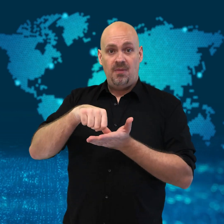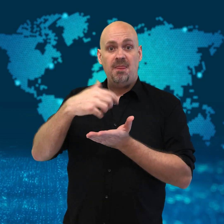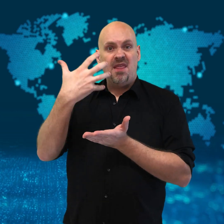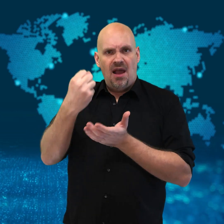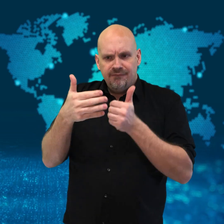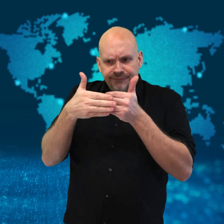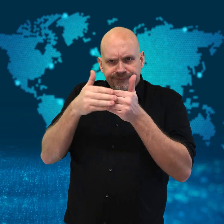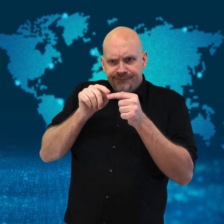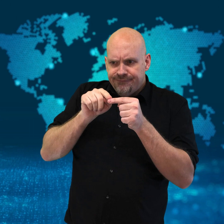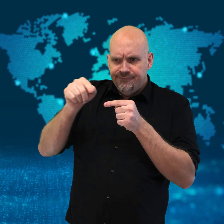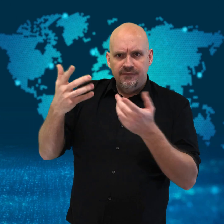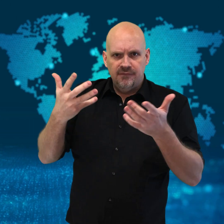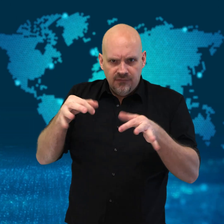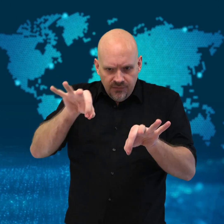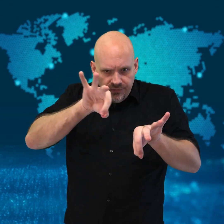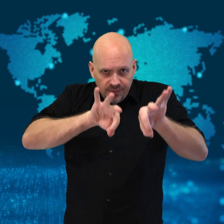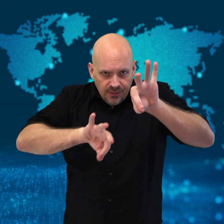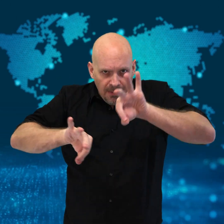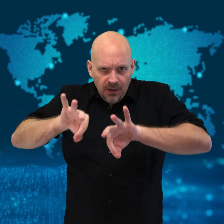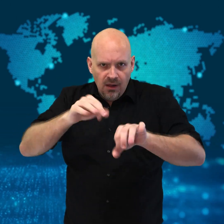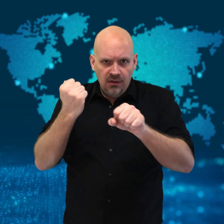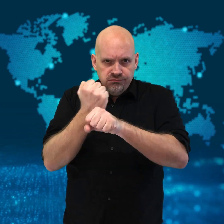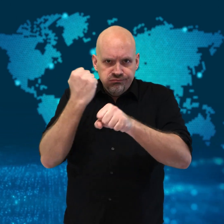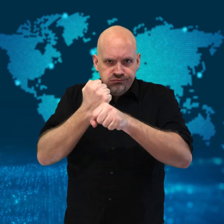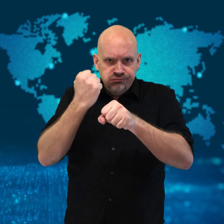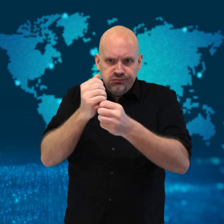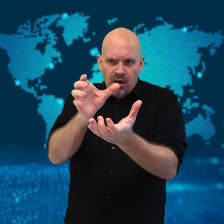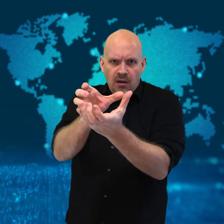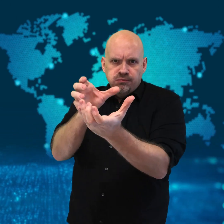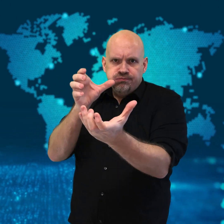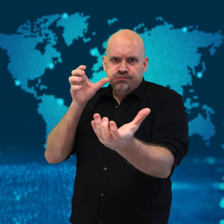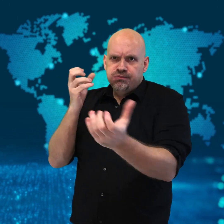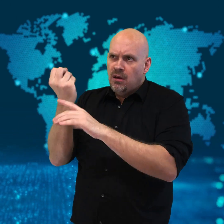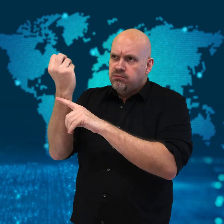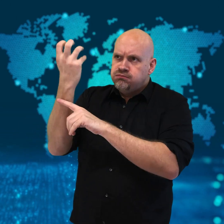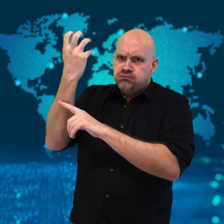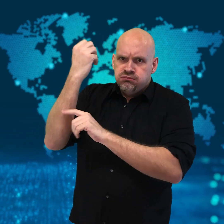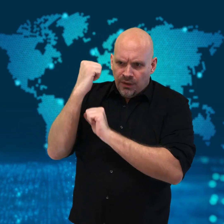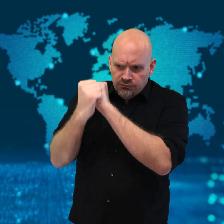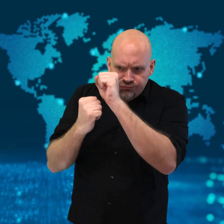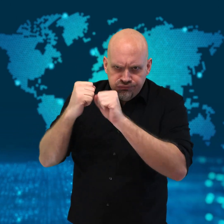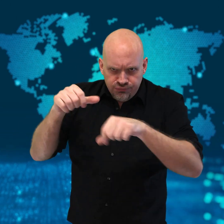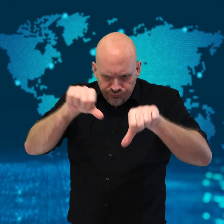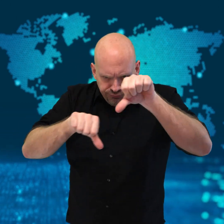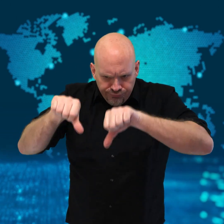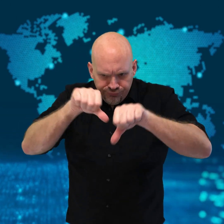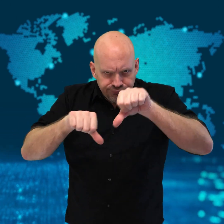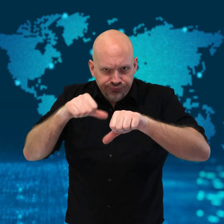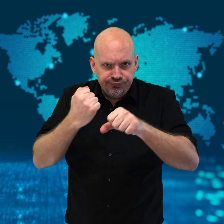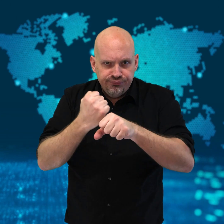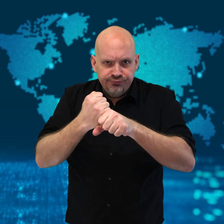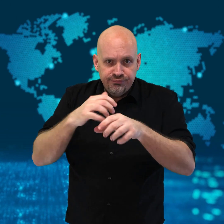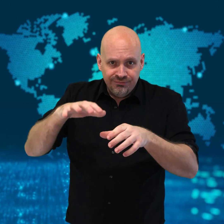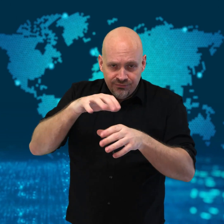plant that used to manufacture toxic hydrocyanic acid.